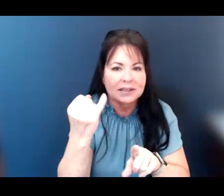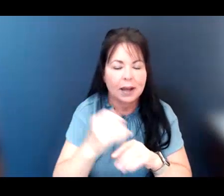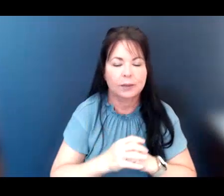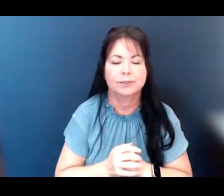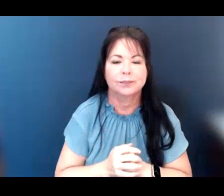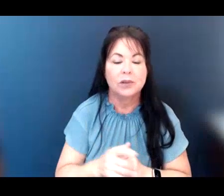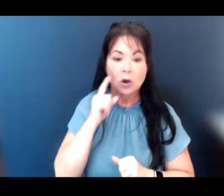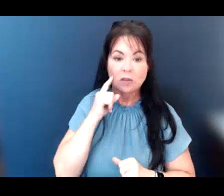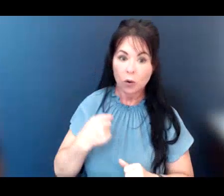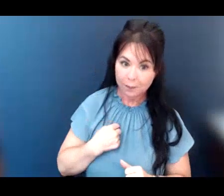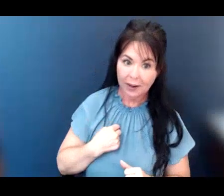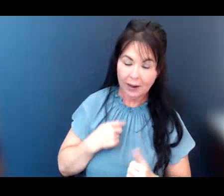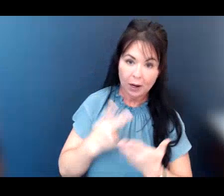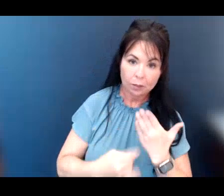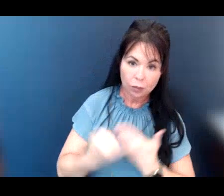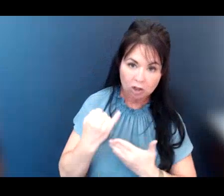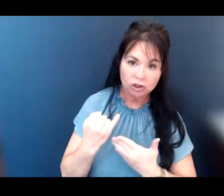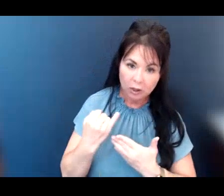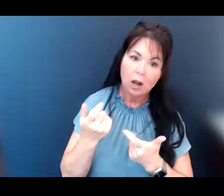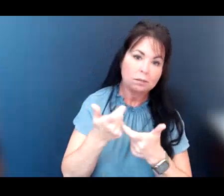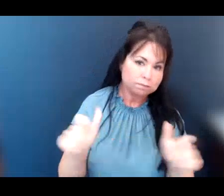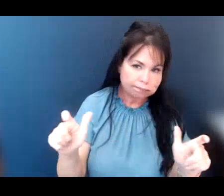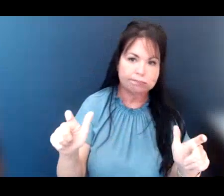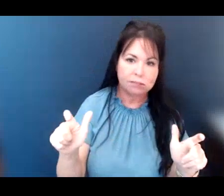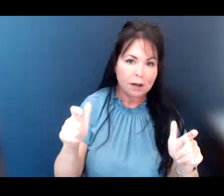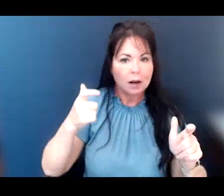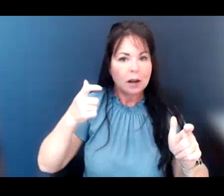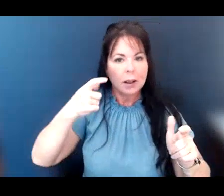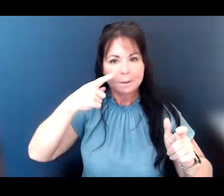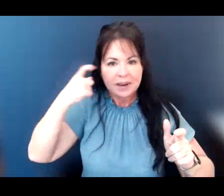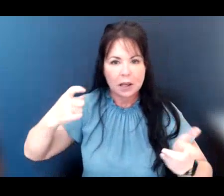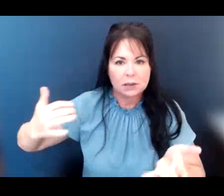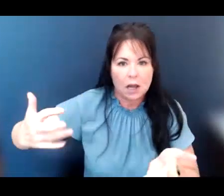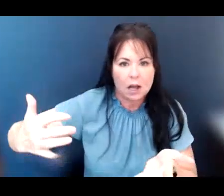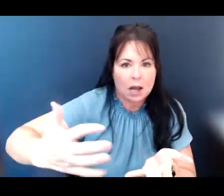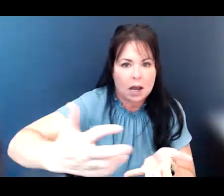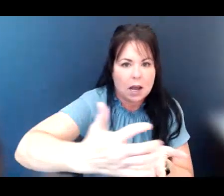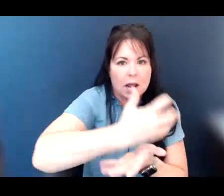in thinking how to gather feedback from all of our users. And again, just reiterating, rather than focus